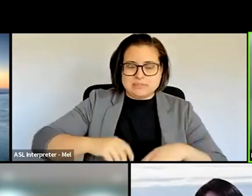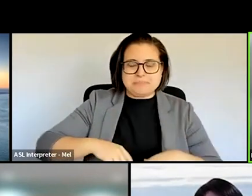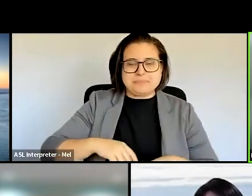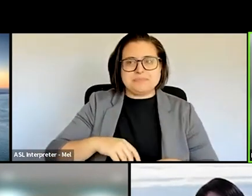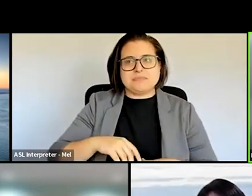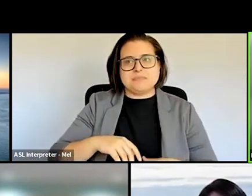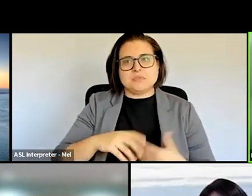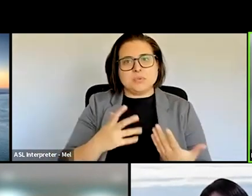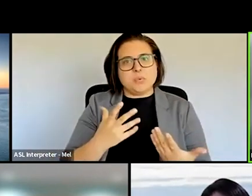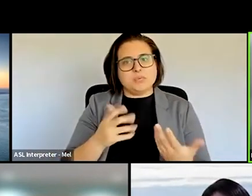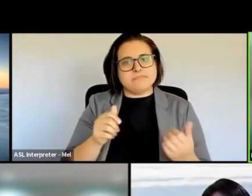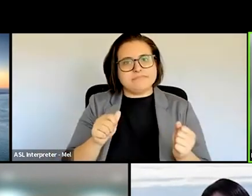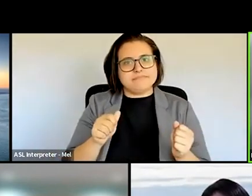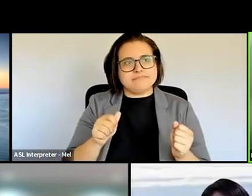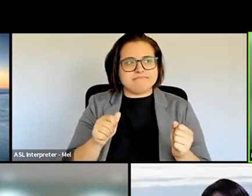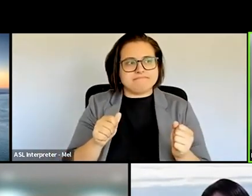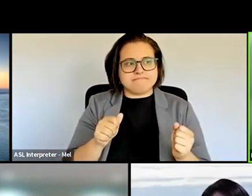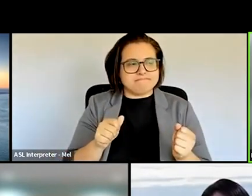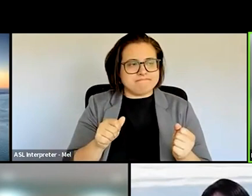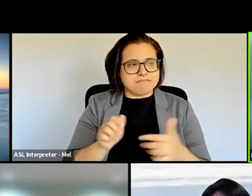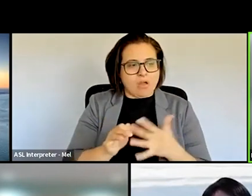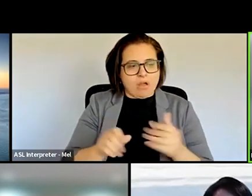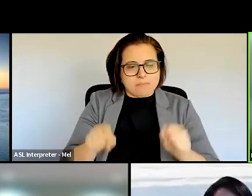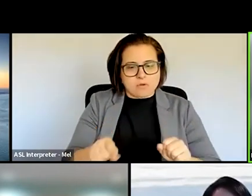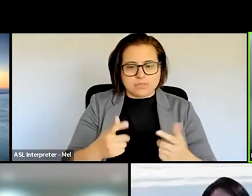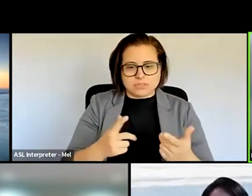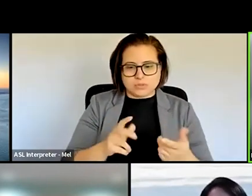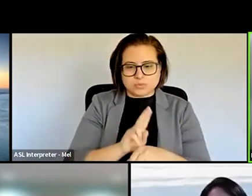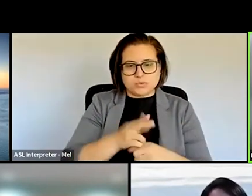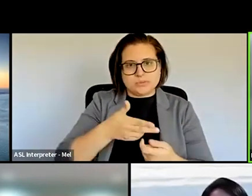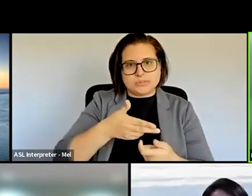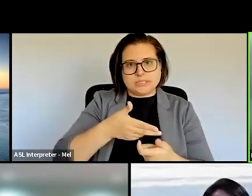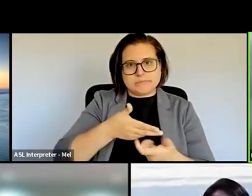multiplex, use interactive mechanisms of your hands,